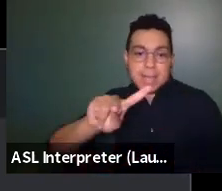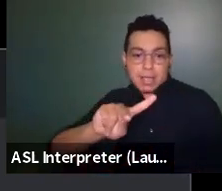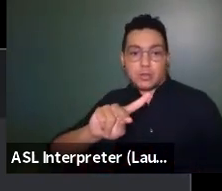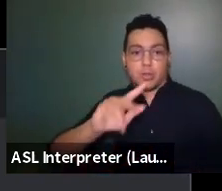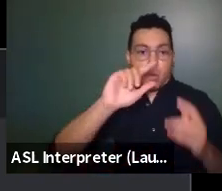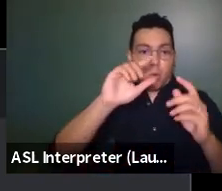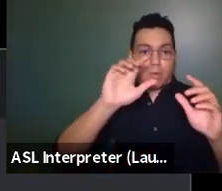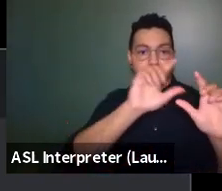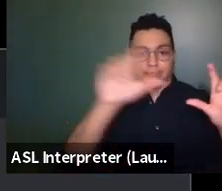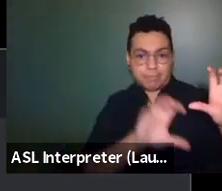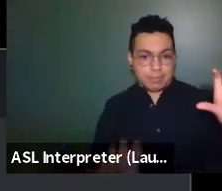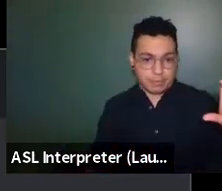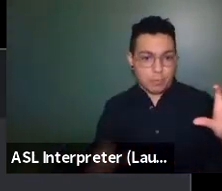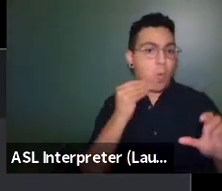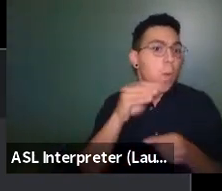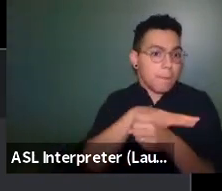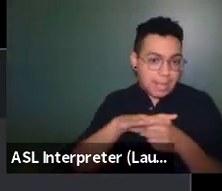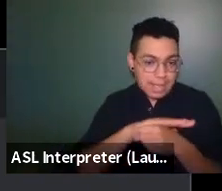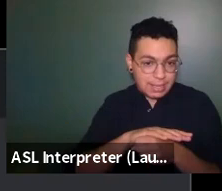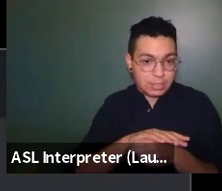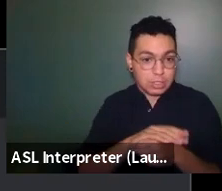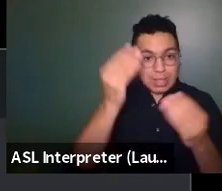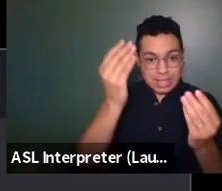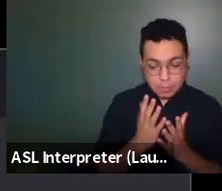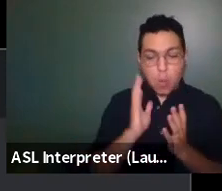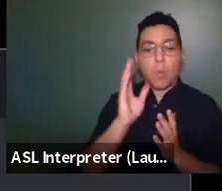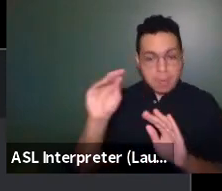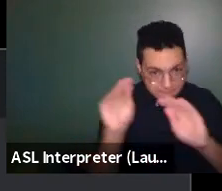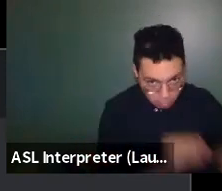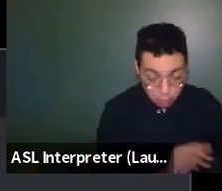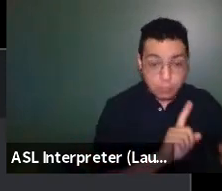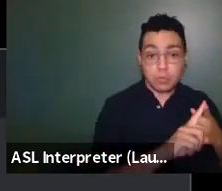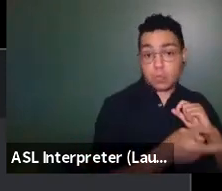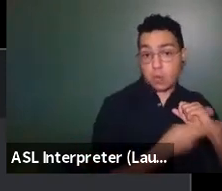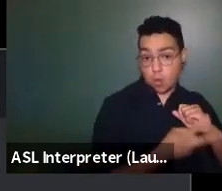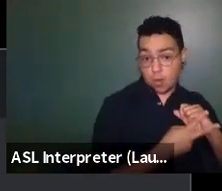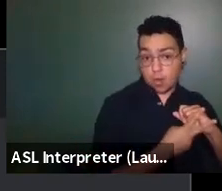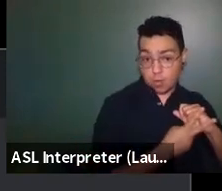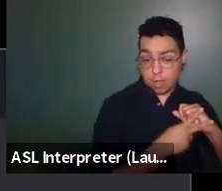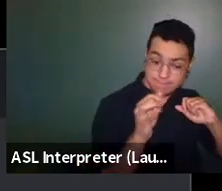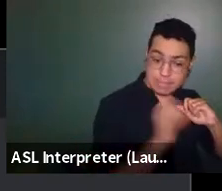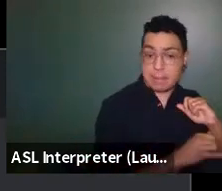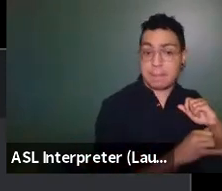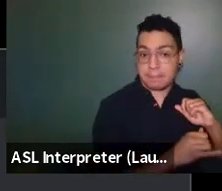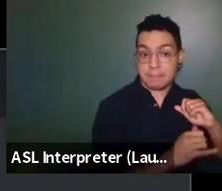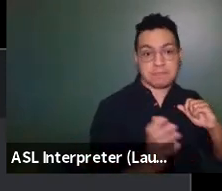ESD 112 - Katherine Livick: And it tells you that it's moving to your this class to your archived classes. So then I could access it from that menu.